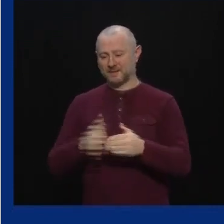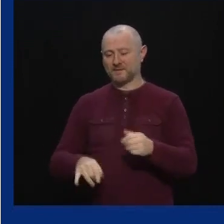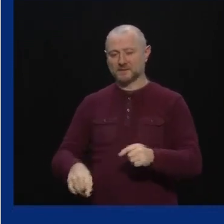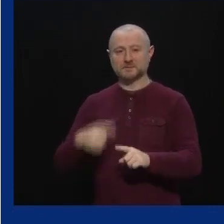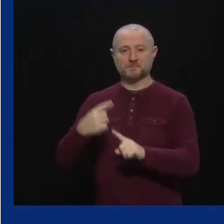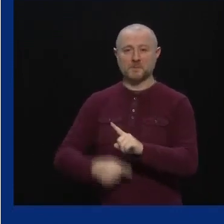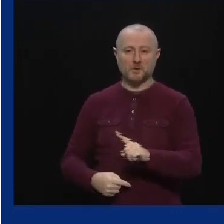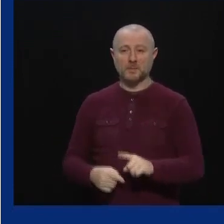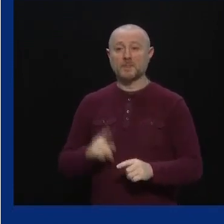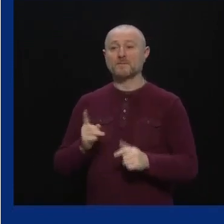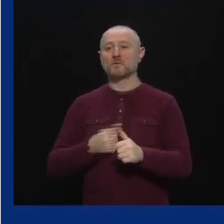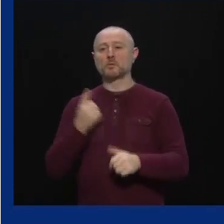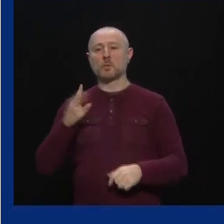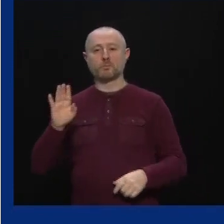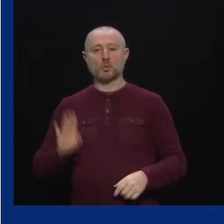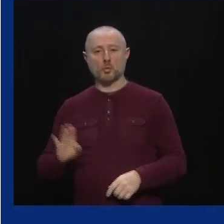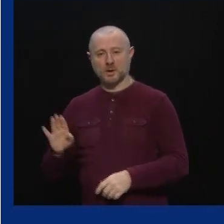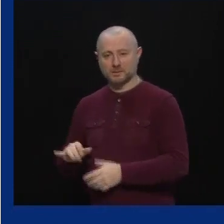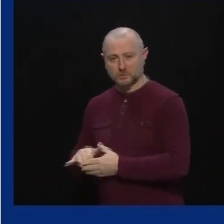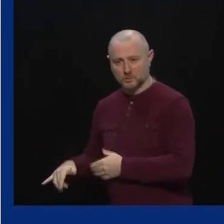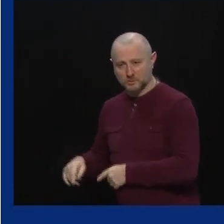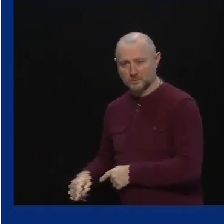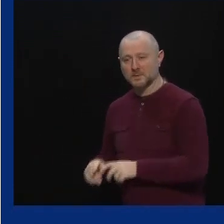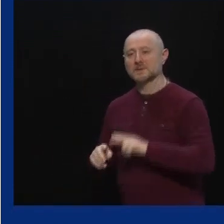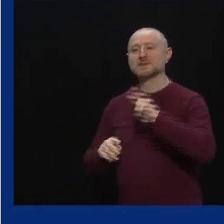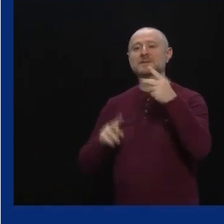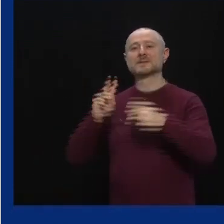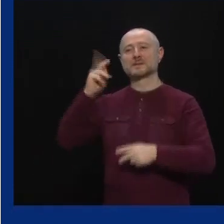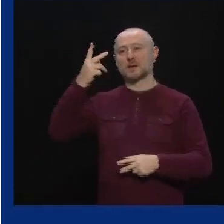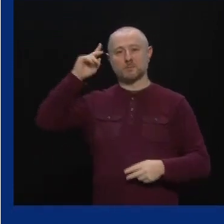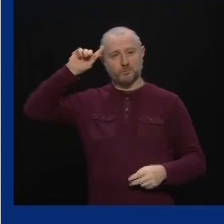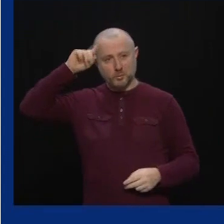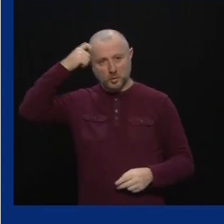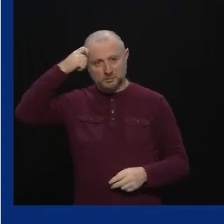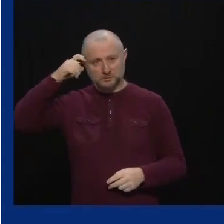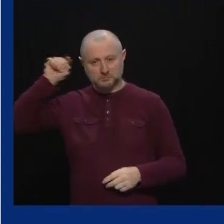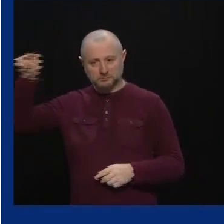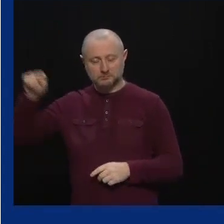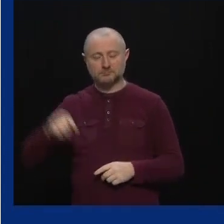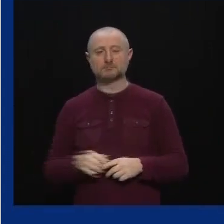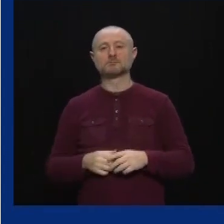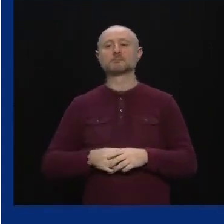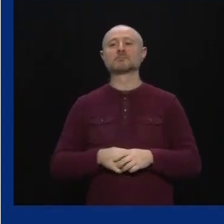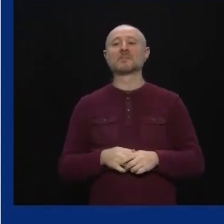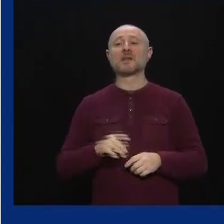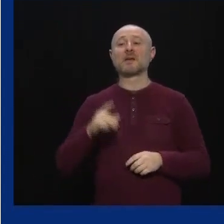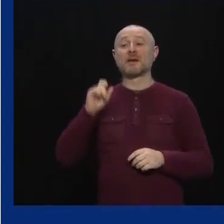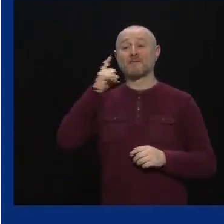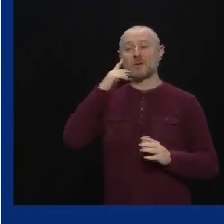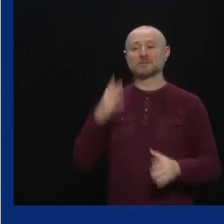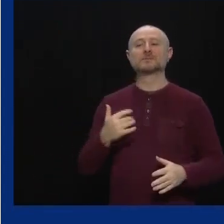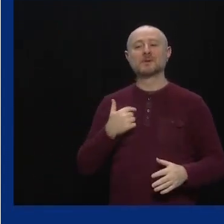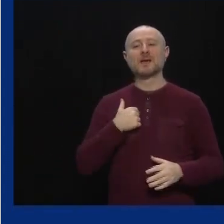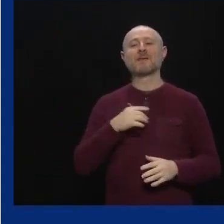ANNOUNCED YESTERDAY TWO MORE DISASTER MEDICAL TEAMS ON THEIR WAY ARRIVING AT THE END OF THIS MONTH, FIRST TO BROOKLYN AND A